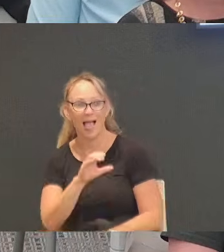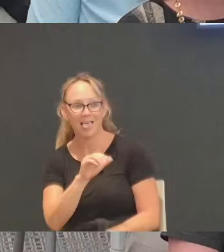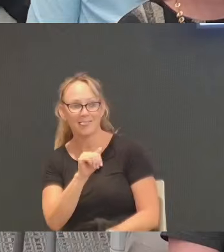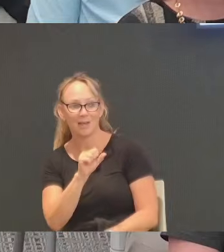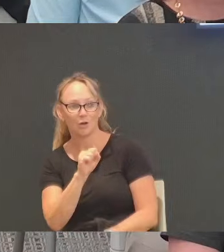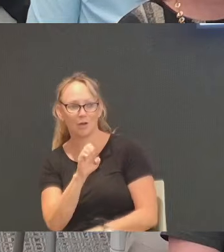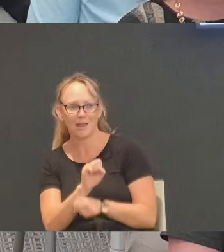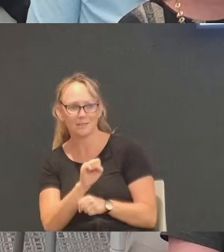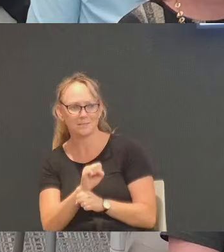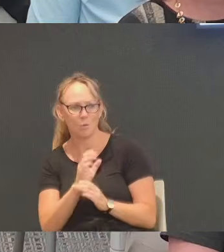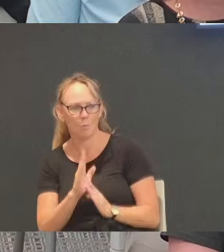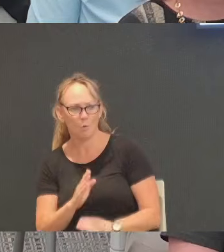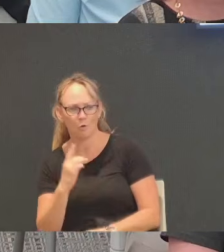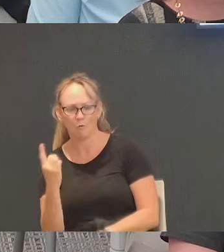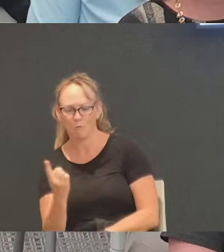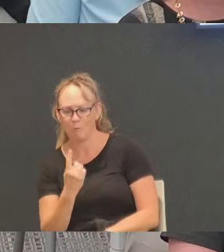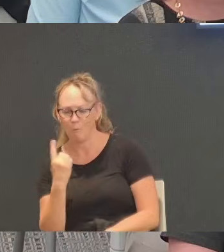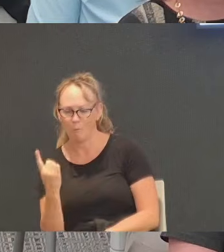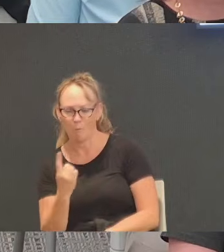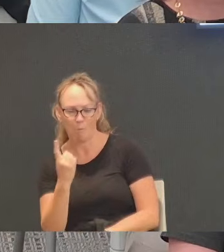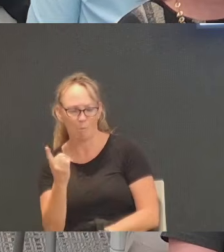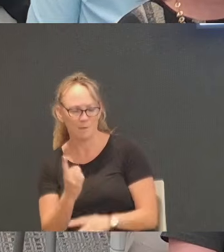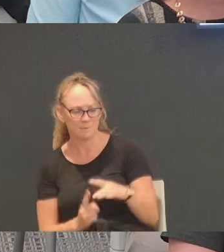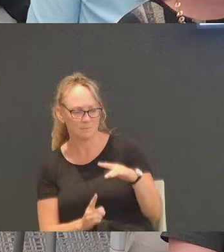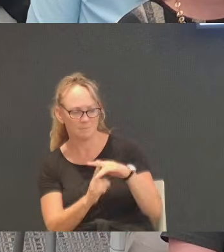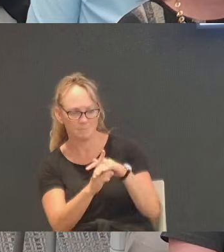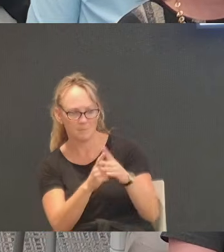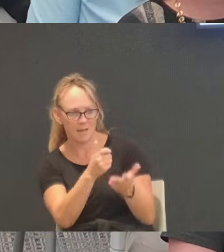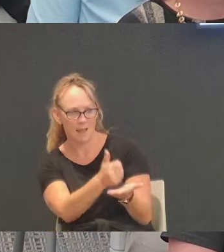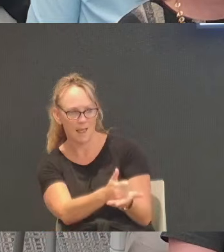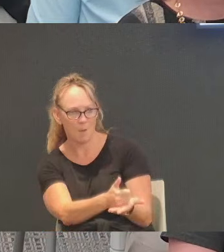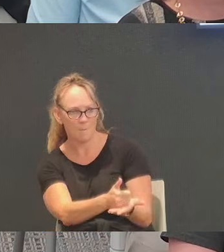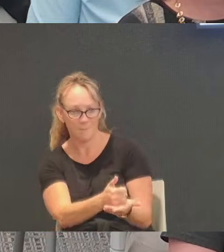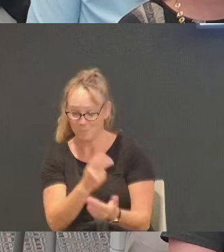always there when the family needed. We were lucky enough to see the girls blossom into the